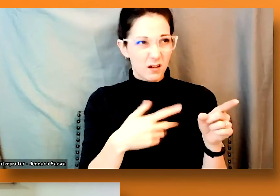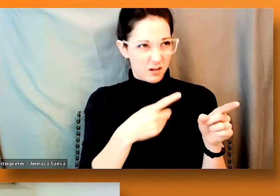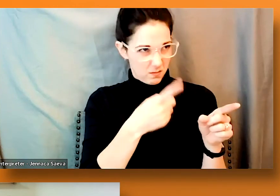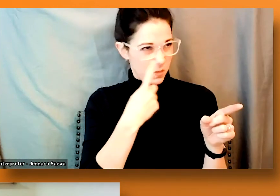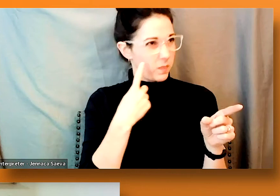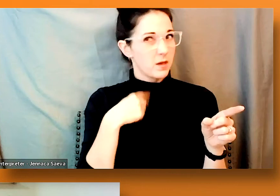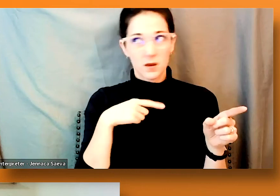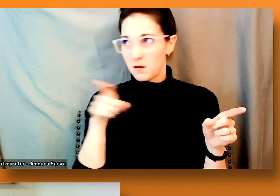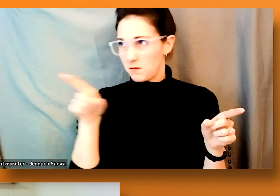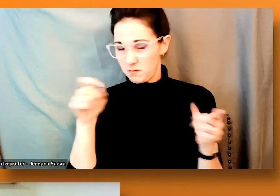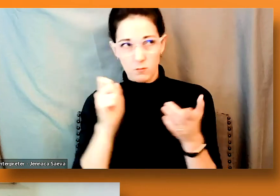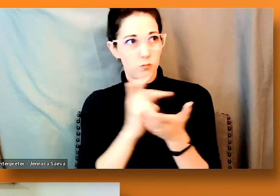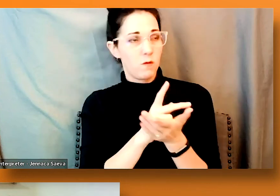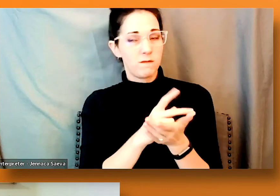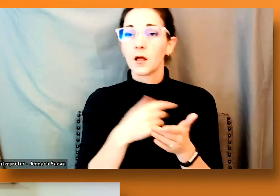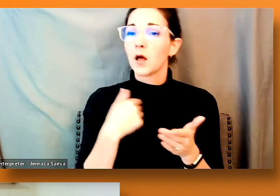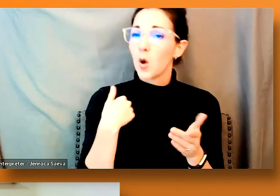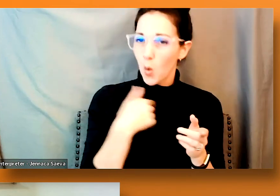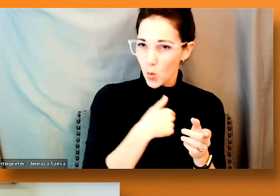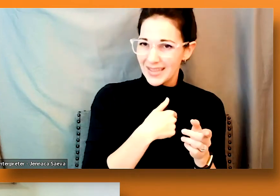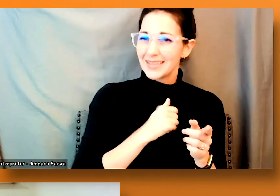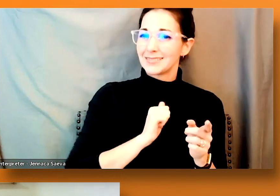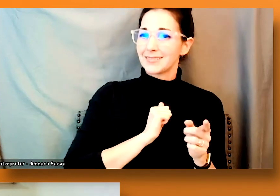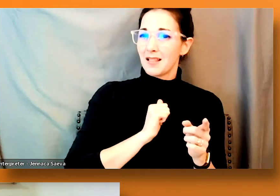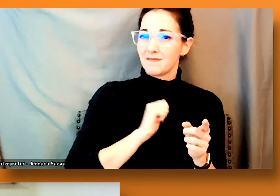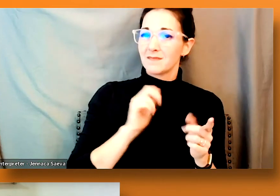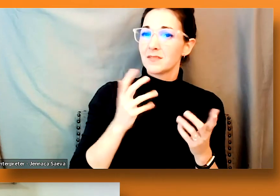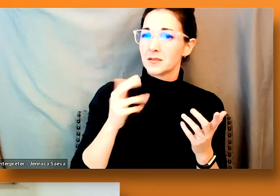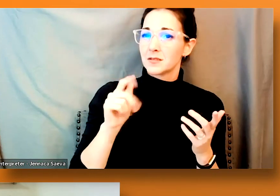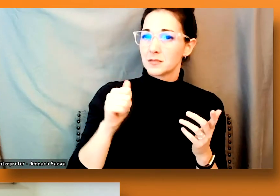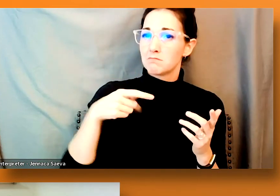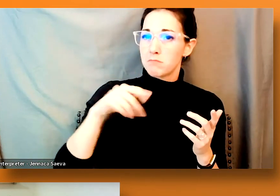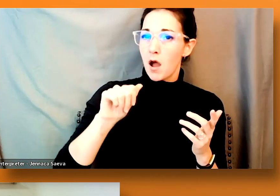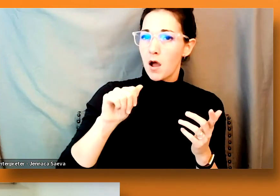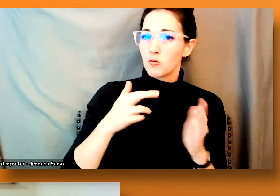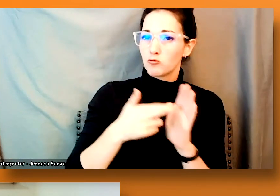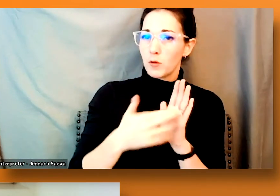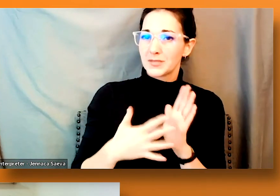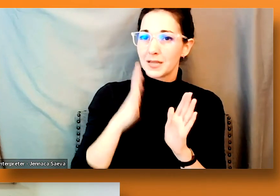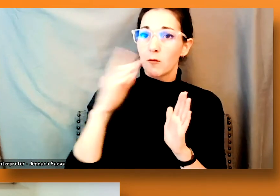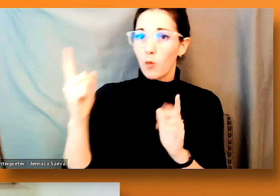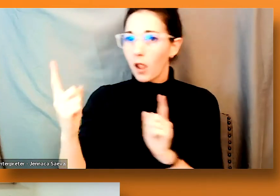we would work with SRS to go back to the sponsor and submit a formal request.